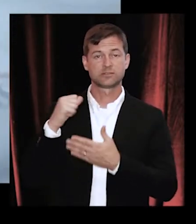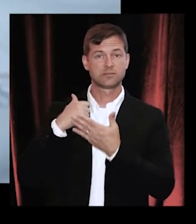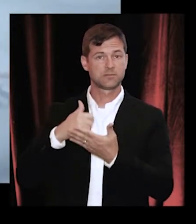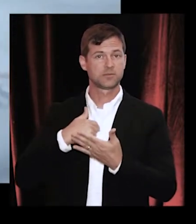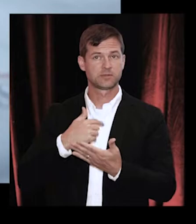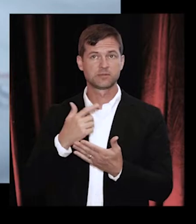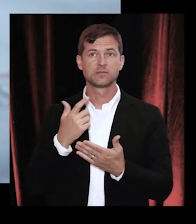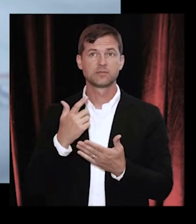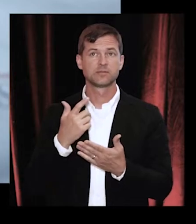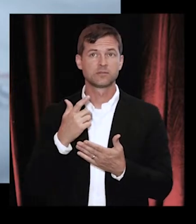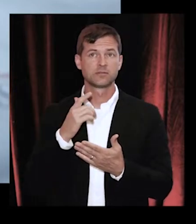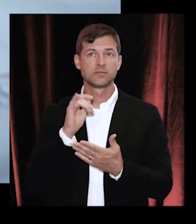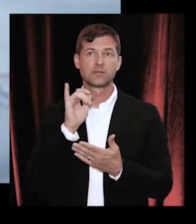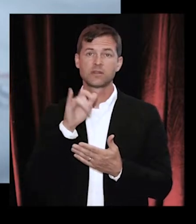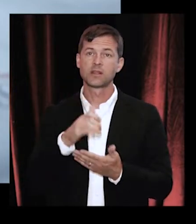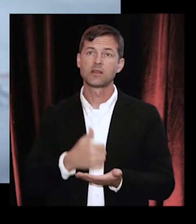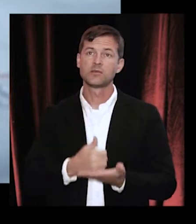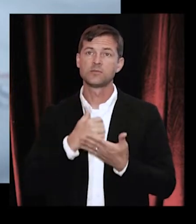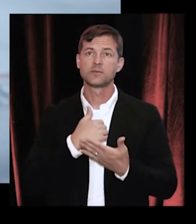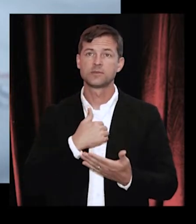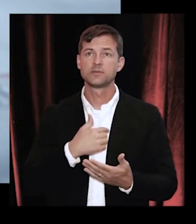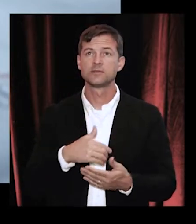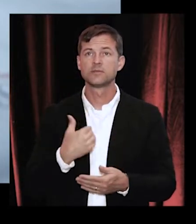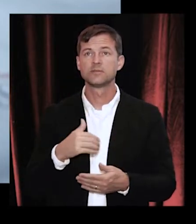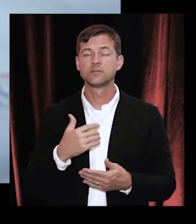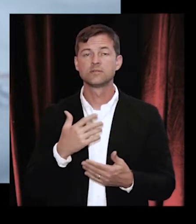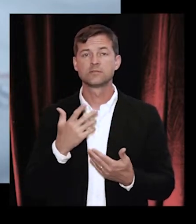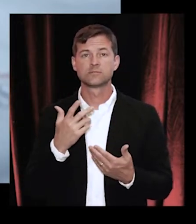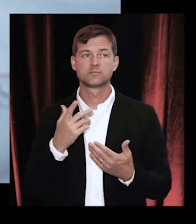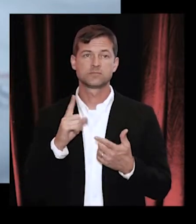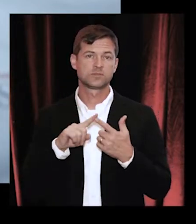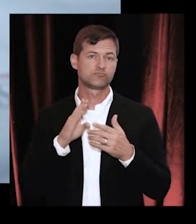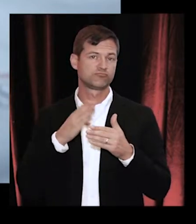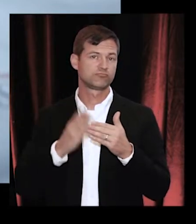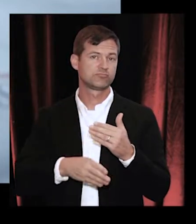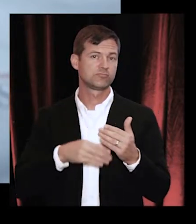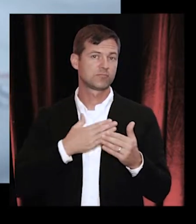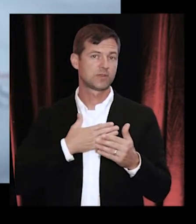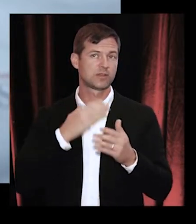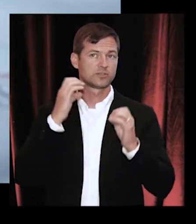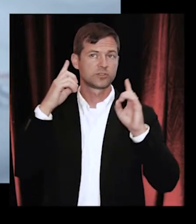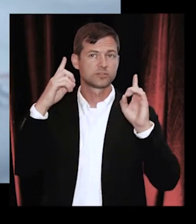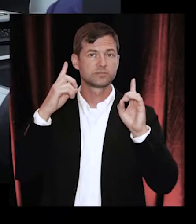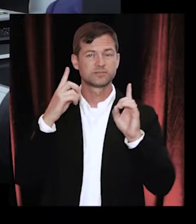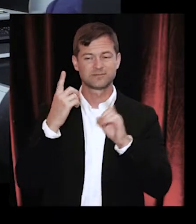and that was very helpful and allowed me to finish my education as of last year.